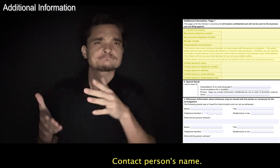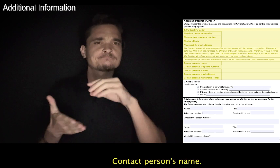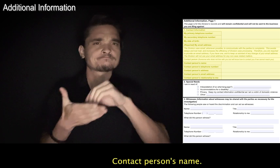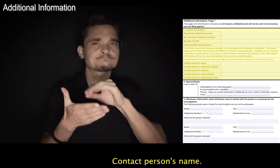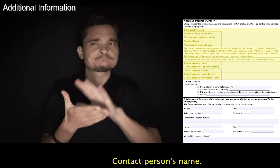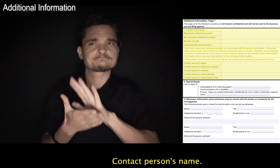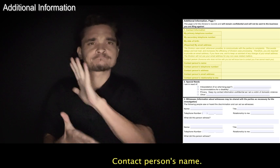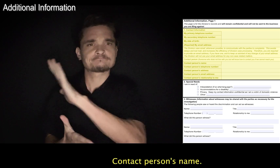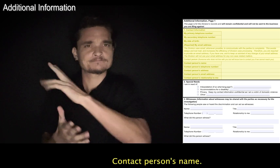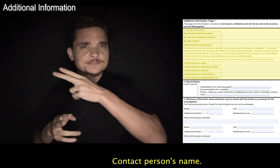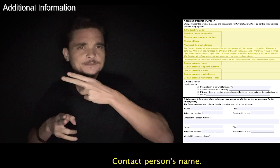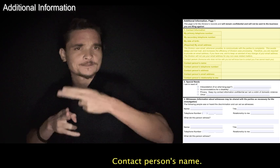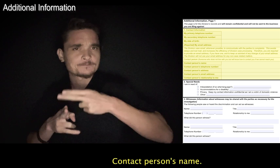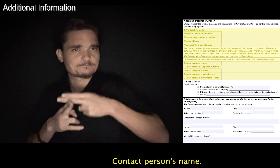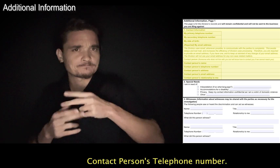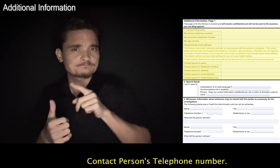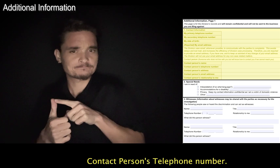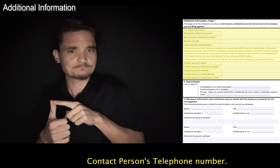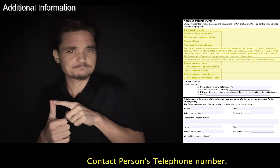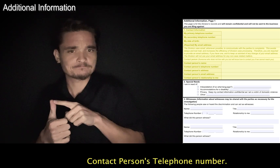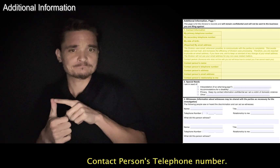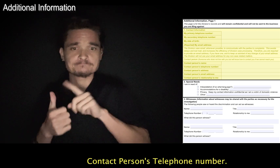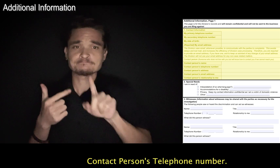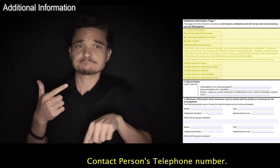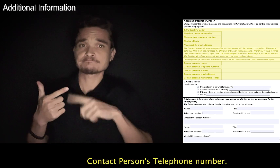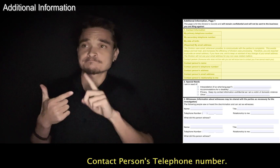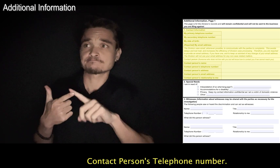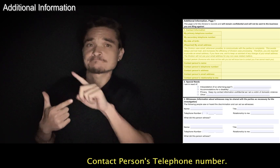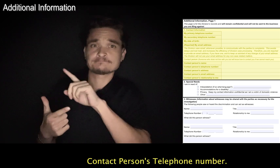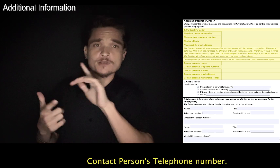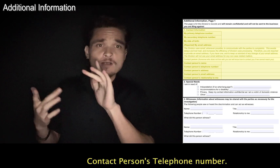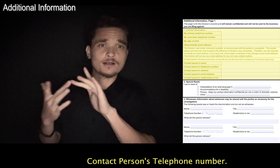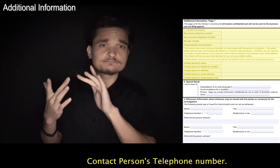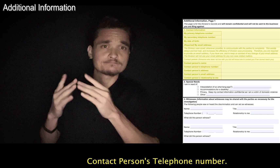Contact person's name. Contact Person's Telephone number.